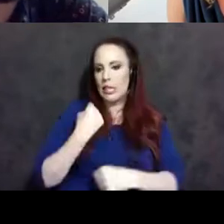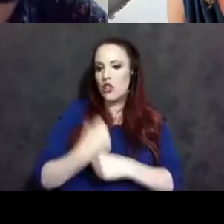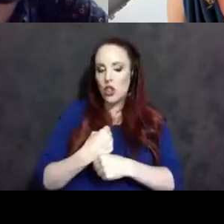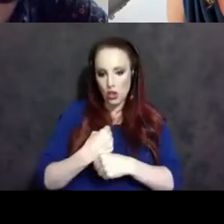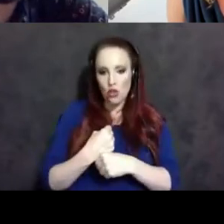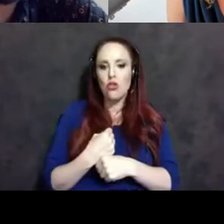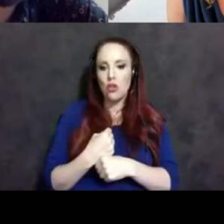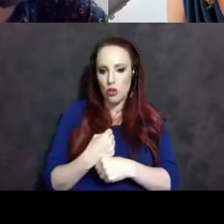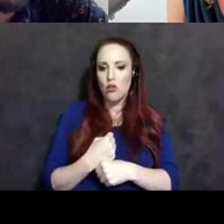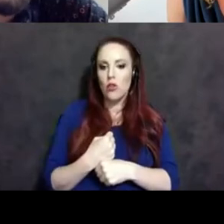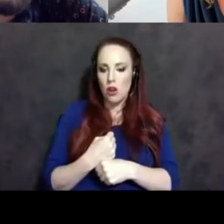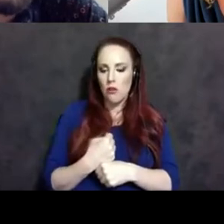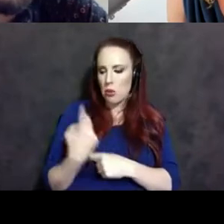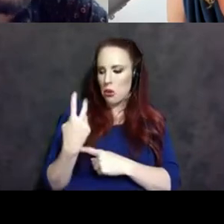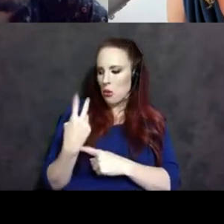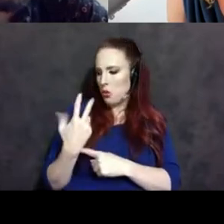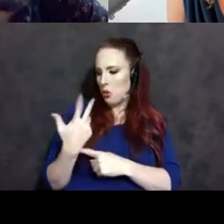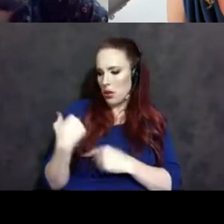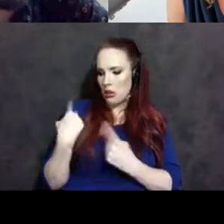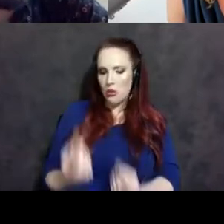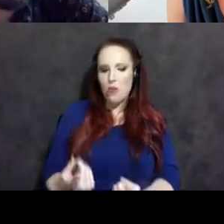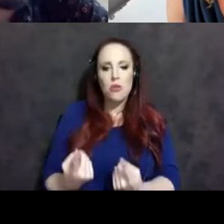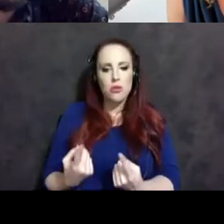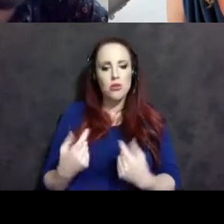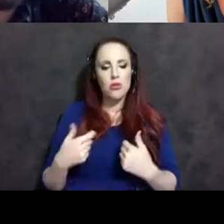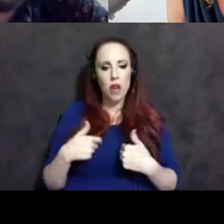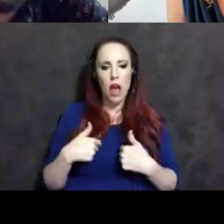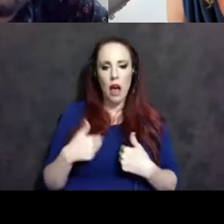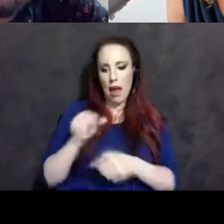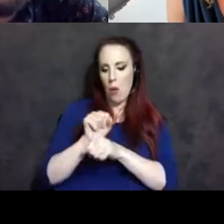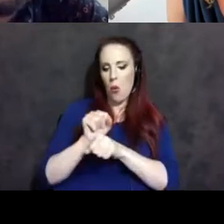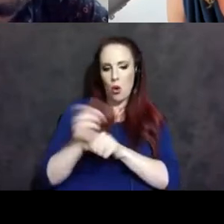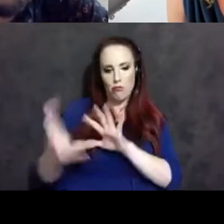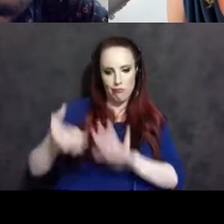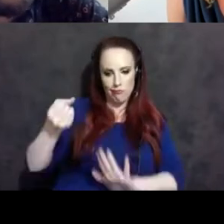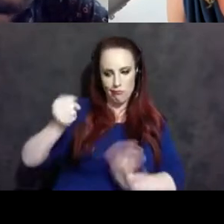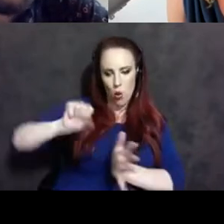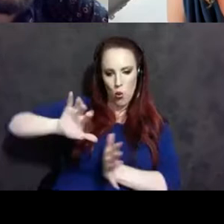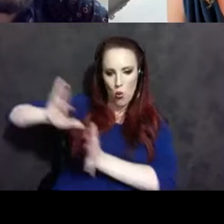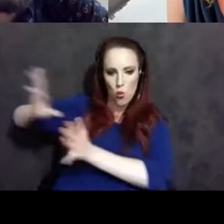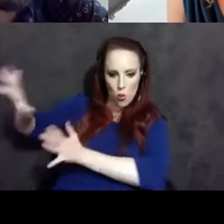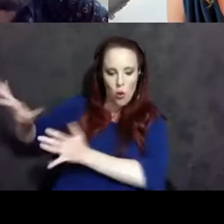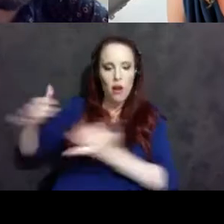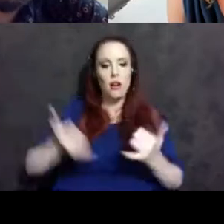For the past two, three years, I put that work a bit aside and around collective as